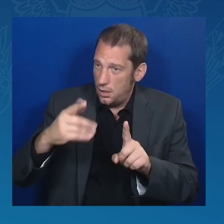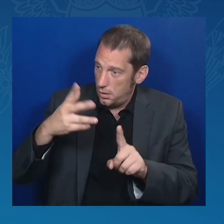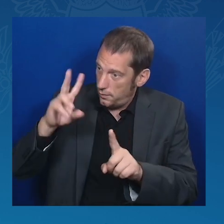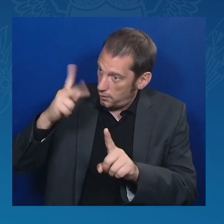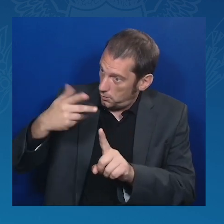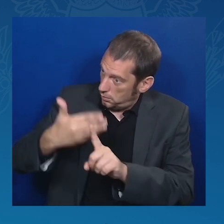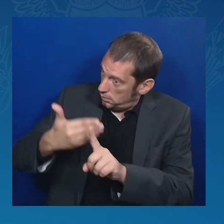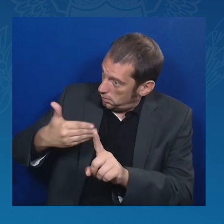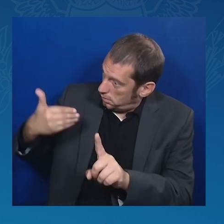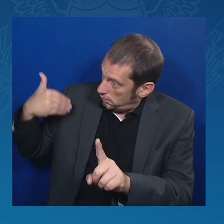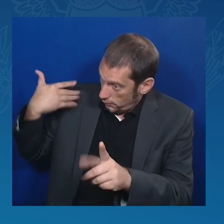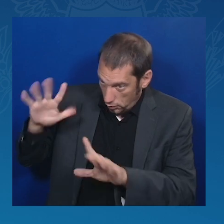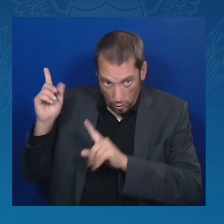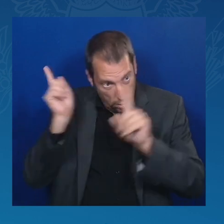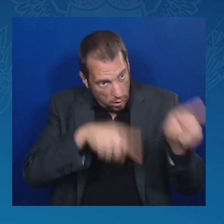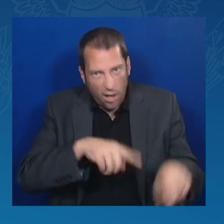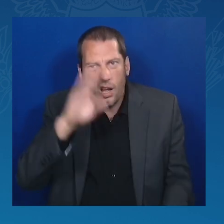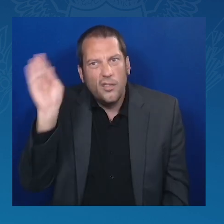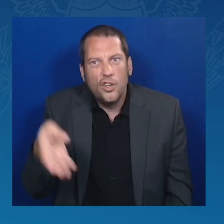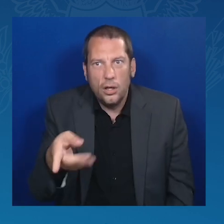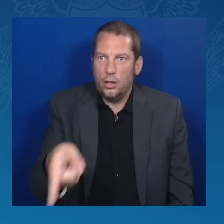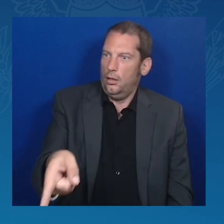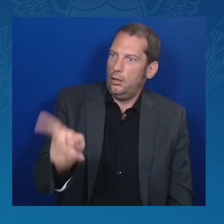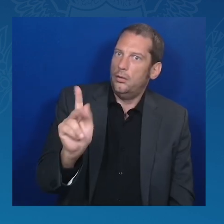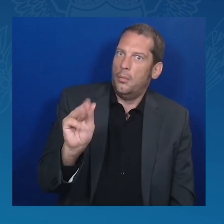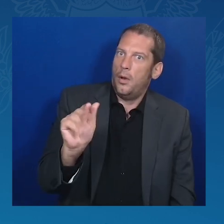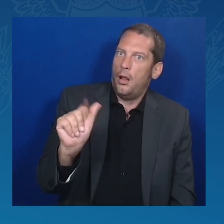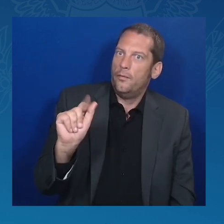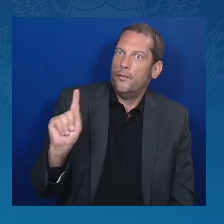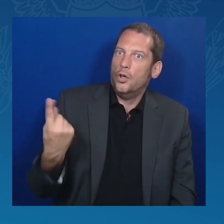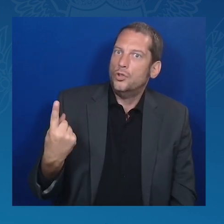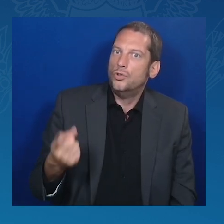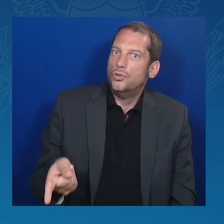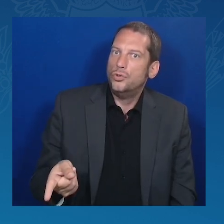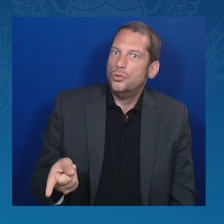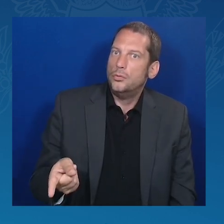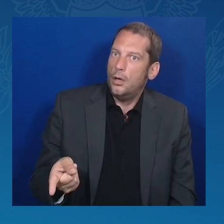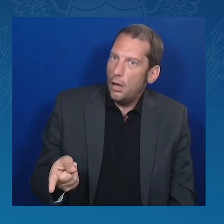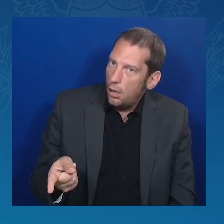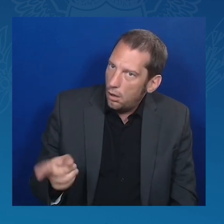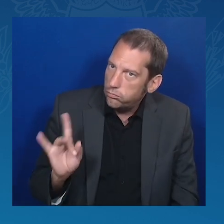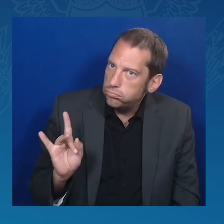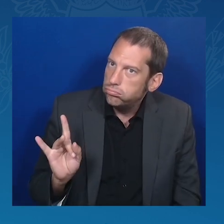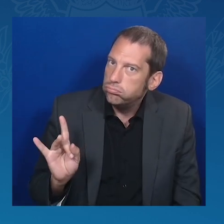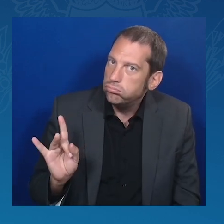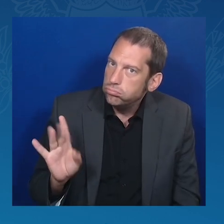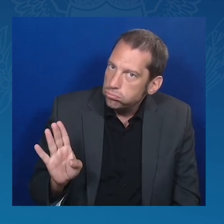but, I mean, it's been around for a long time, so. The Vice President: But, you know, I didn't realize.